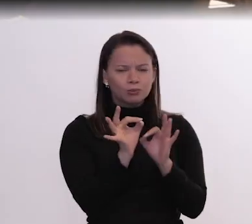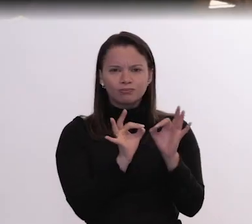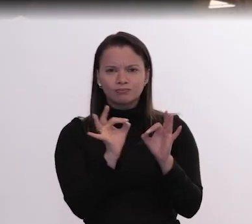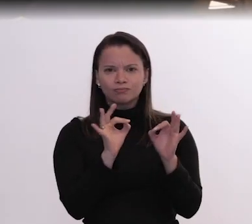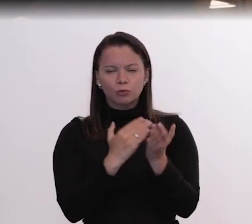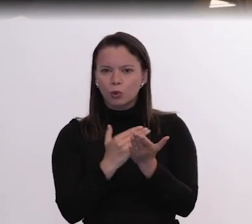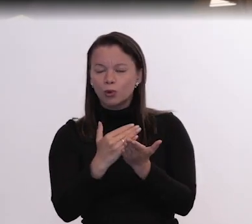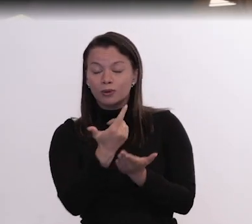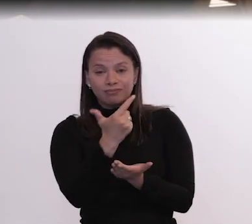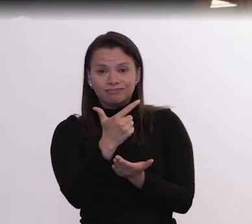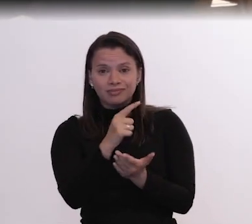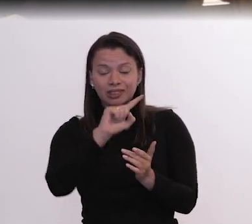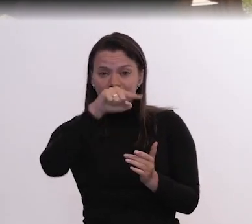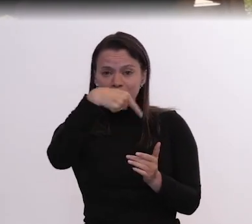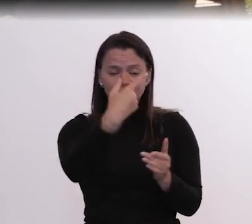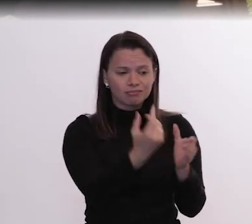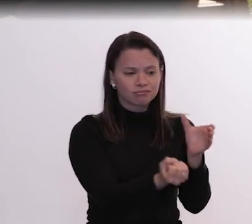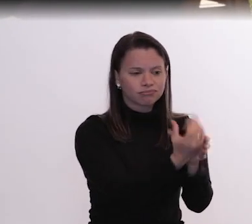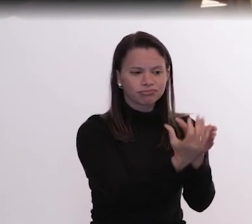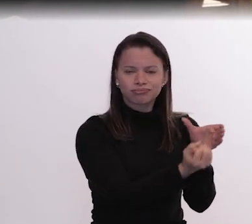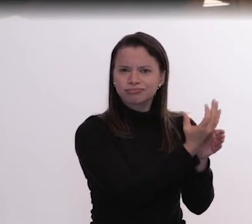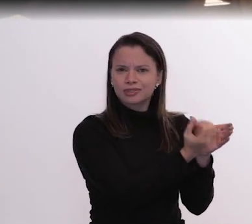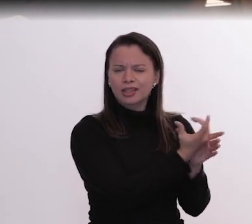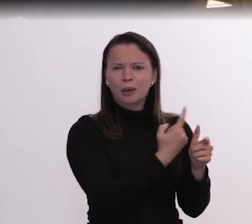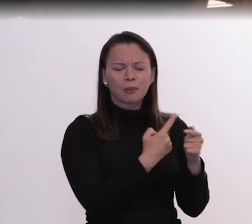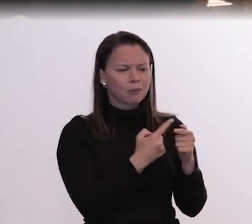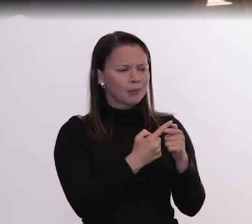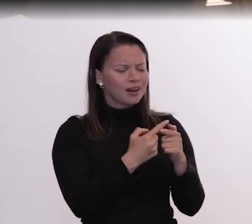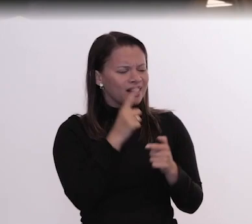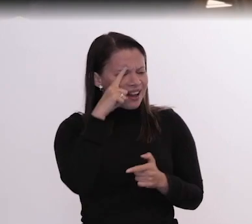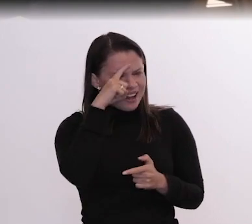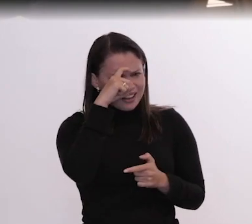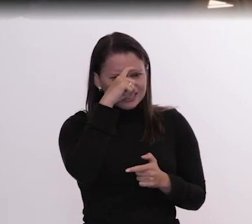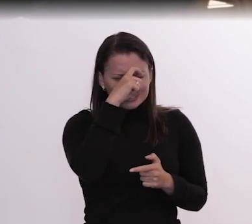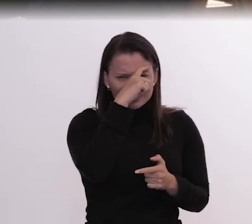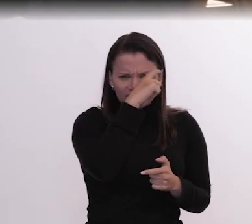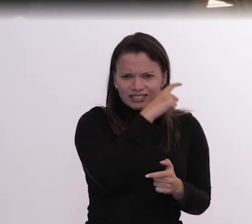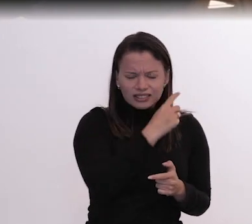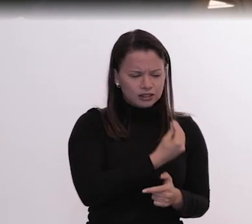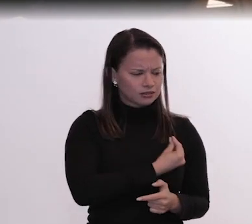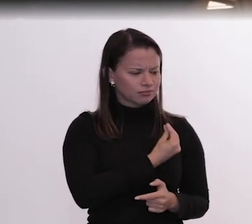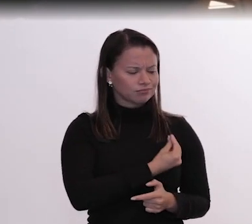but that were created because it was very difficult to live in the pilot plan, so, you separate